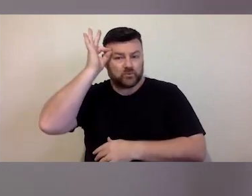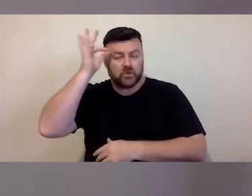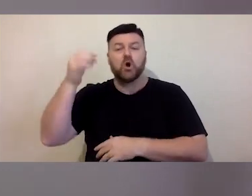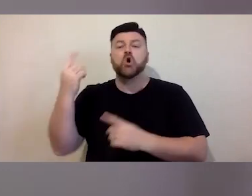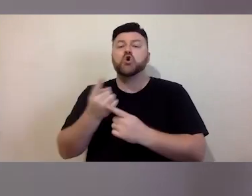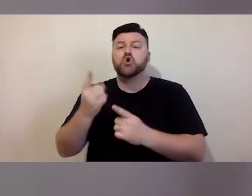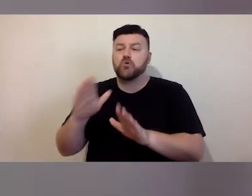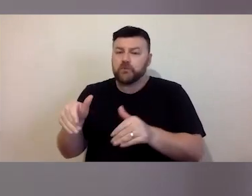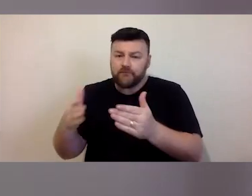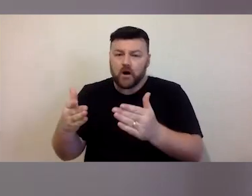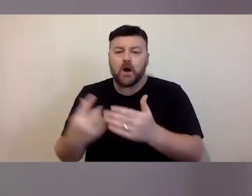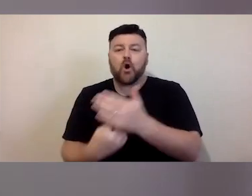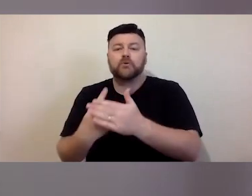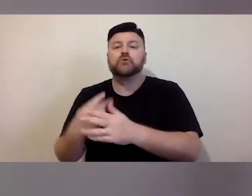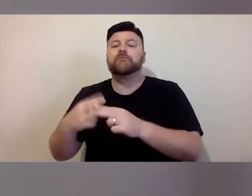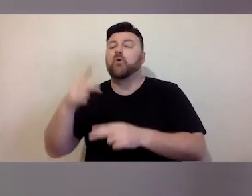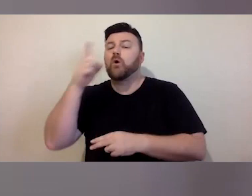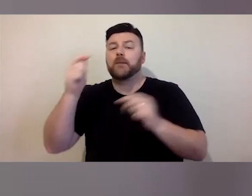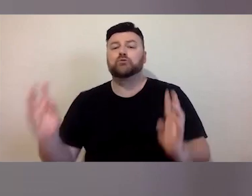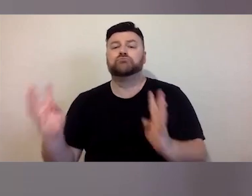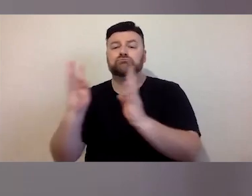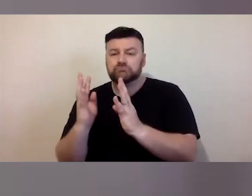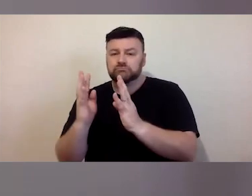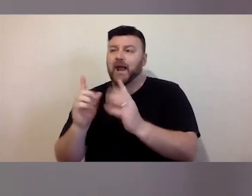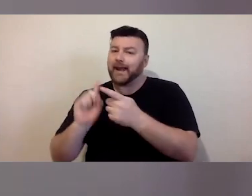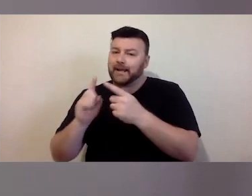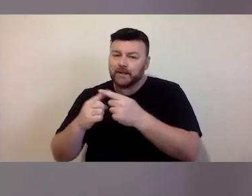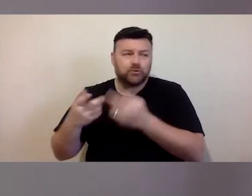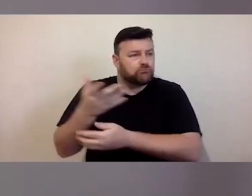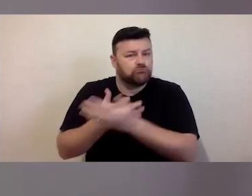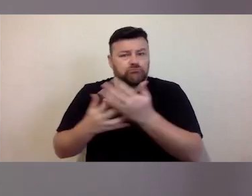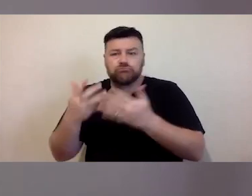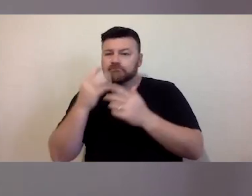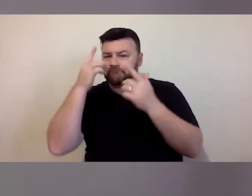together and continue to reflect on our practice and continue to